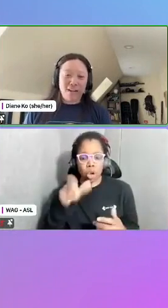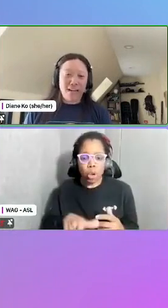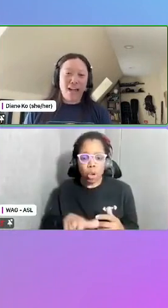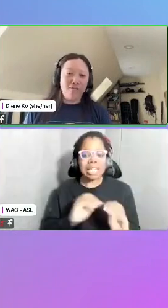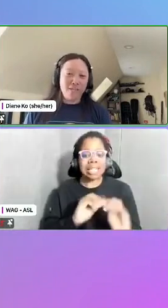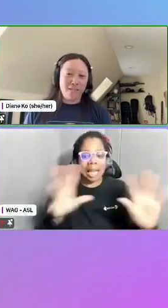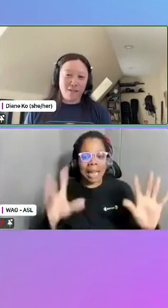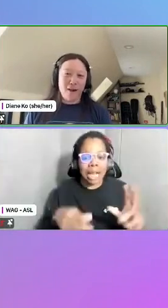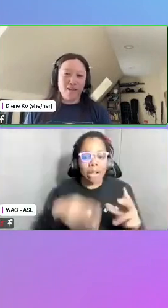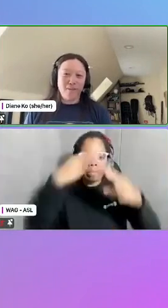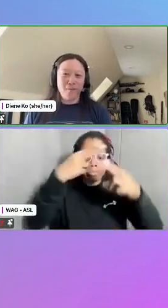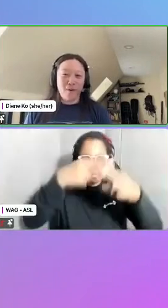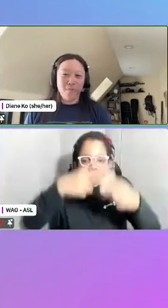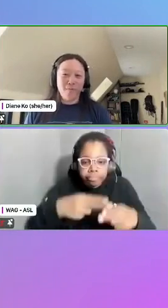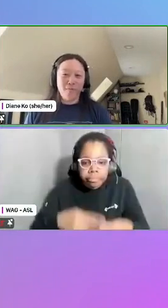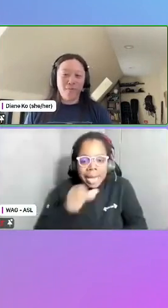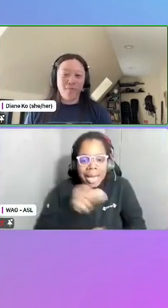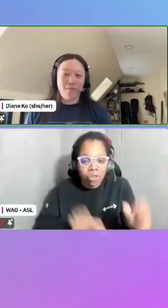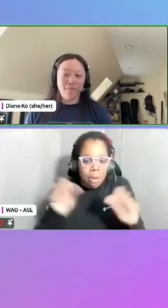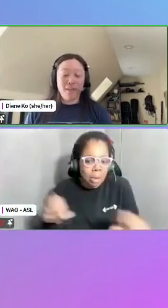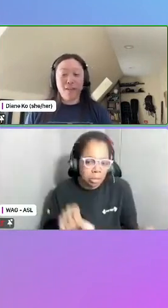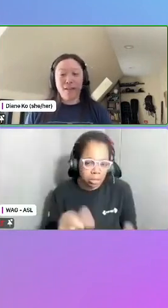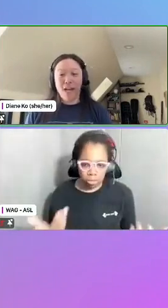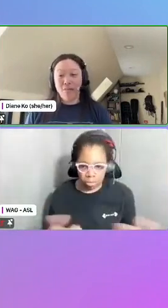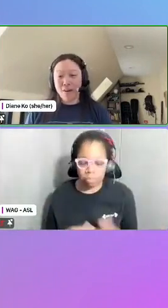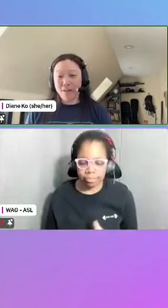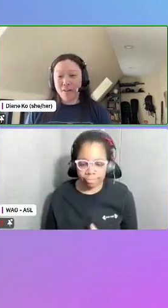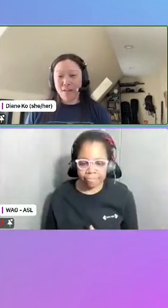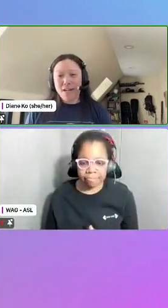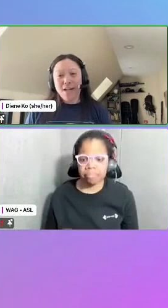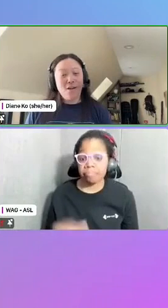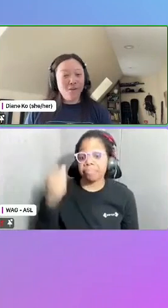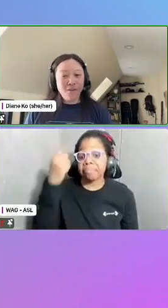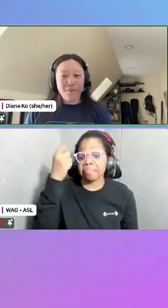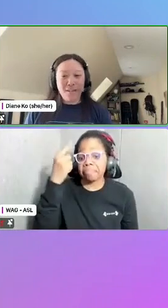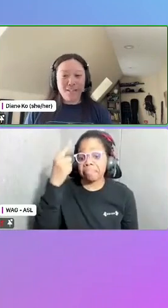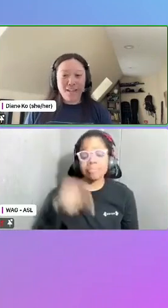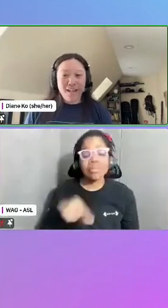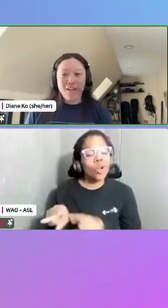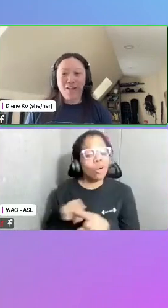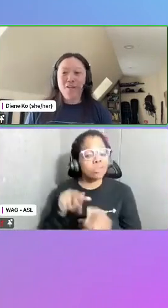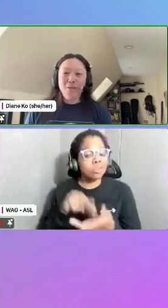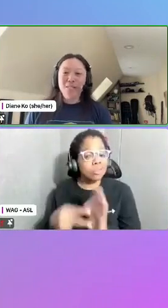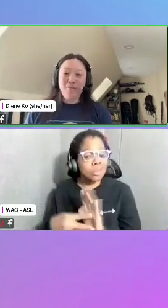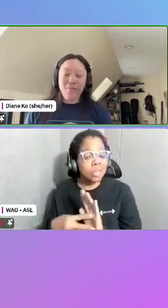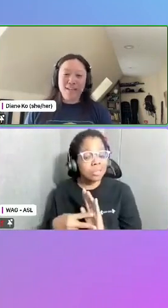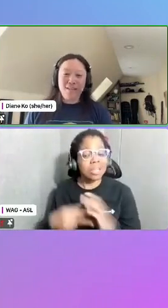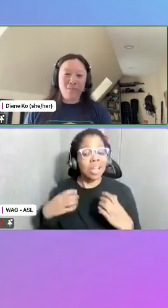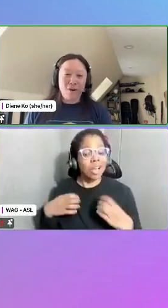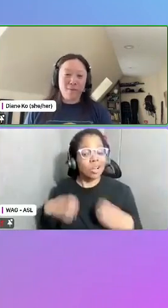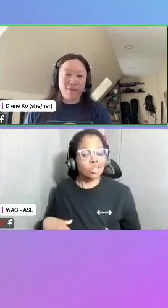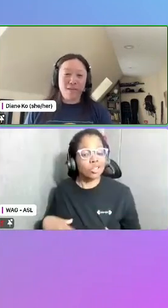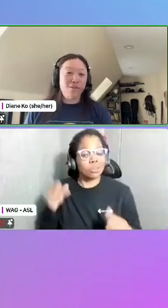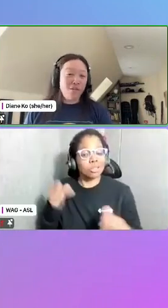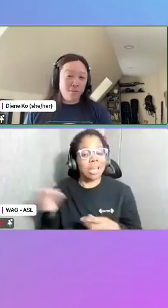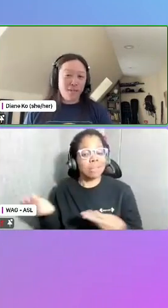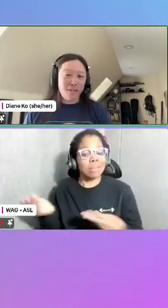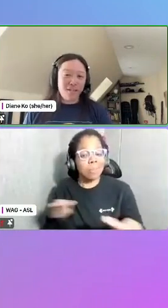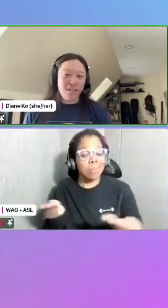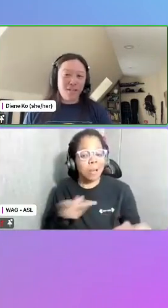here. Creating something like a button in a design system is deceptively complex. When building a design system it's